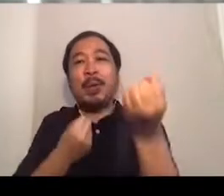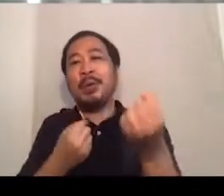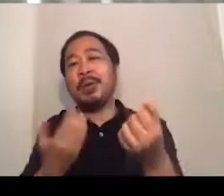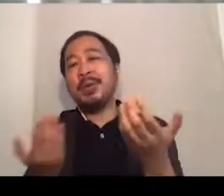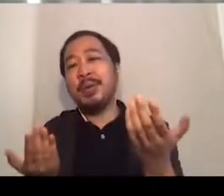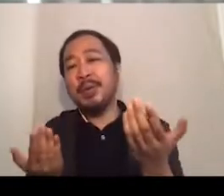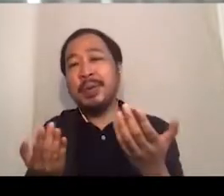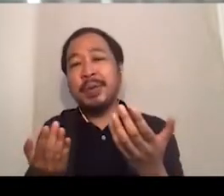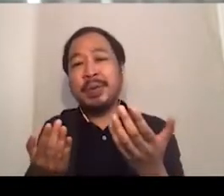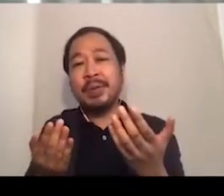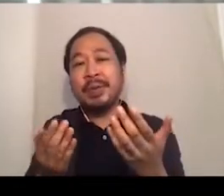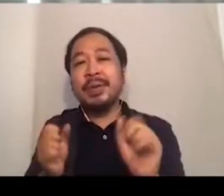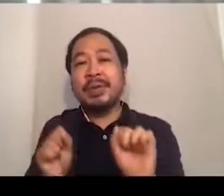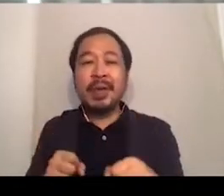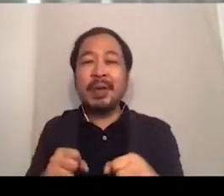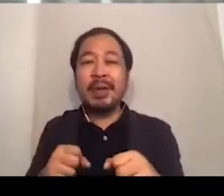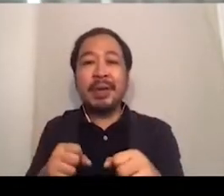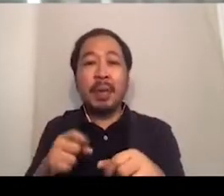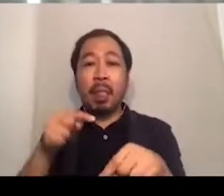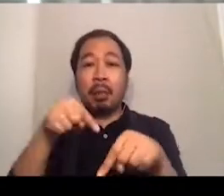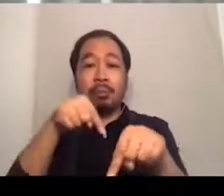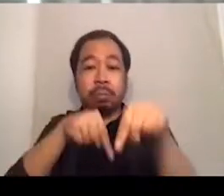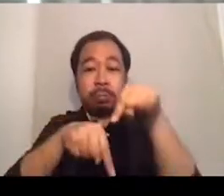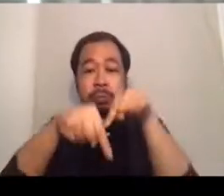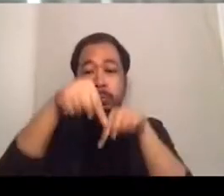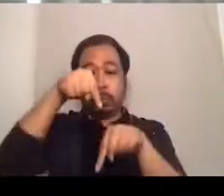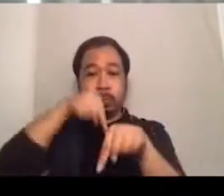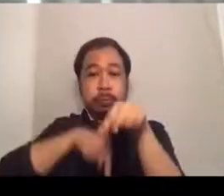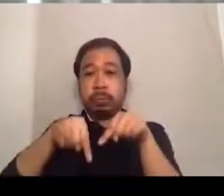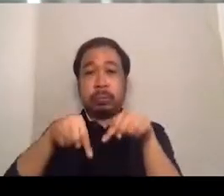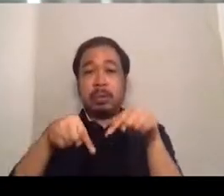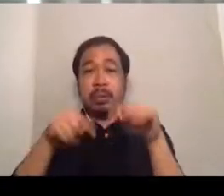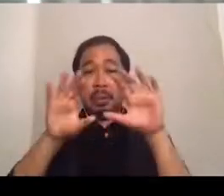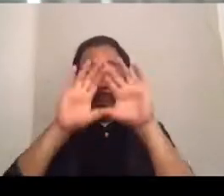But I am quite on the opposite.